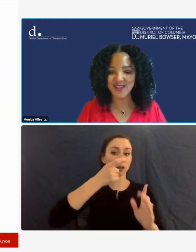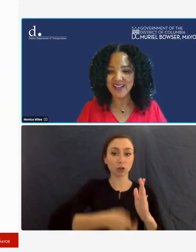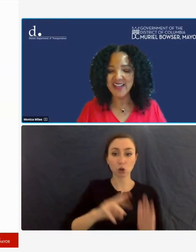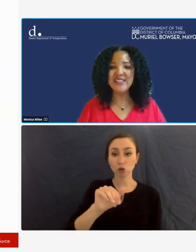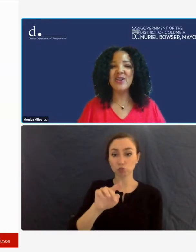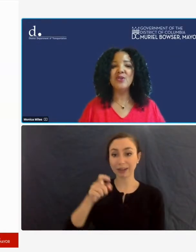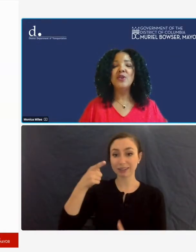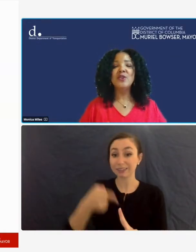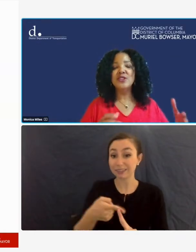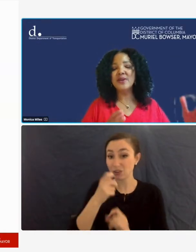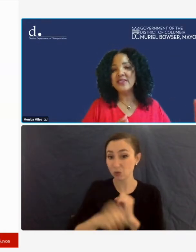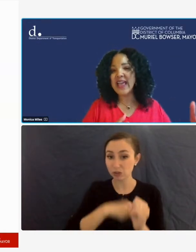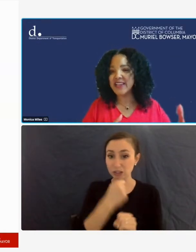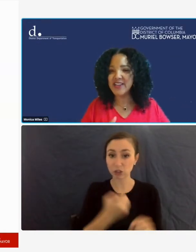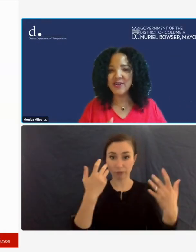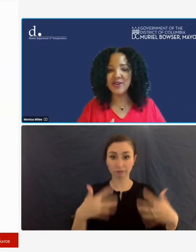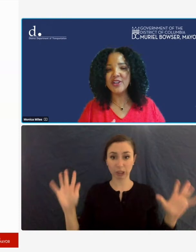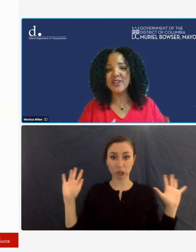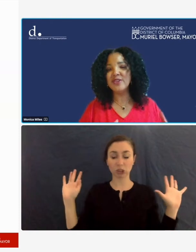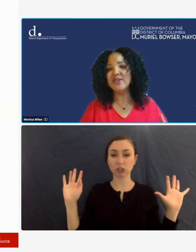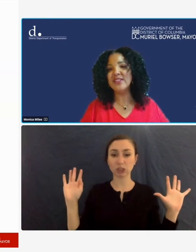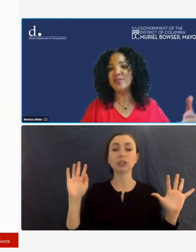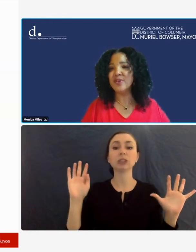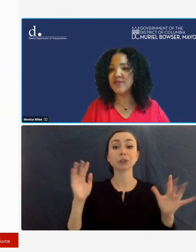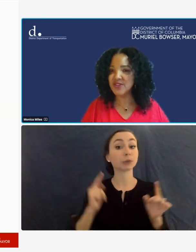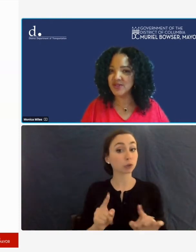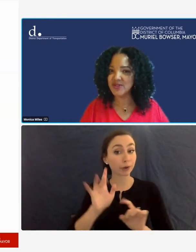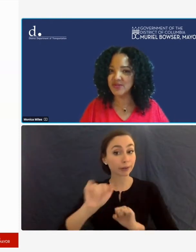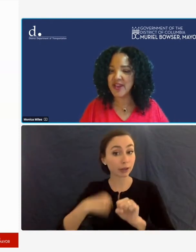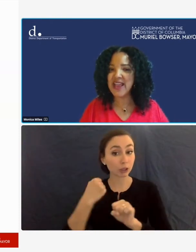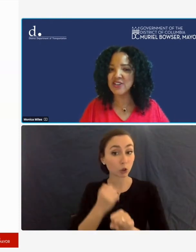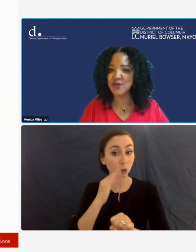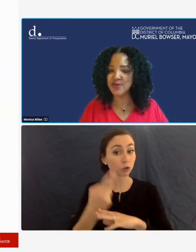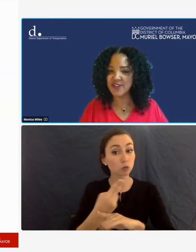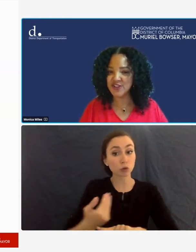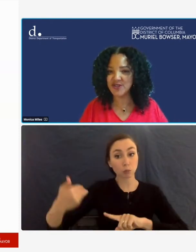so during that year you're going to be using the previous year's rate as your provisional